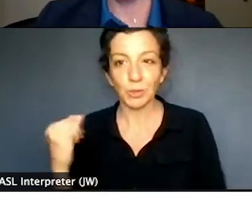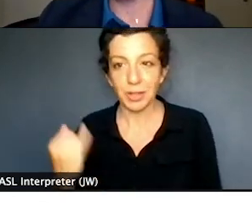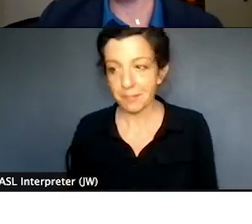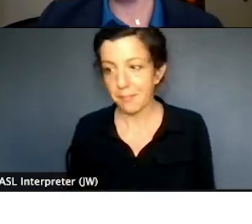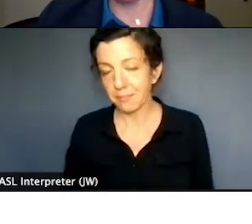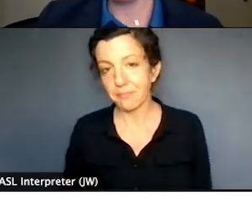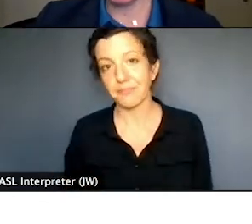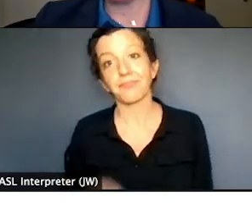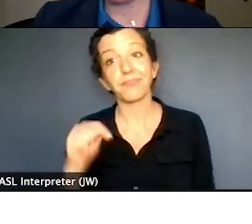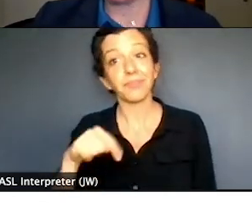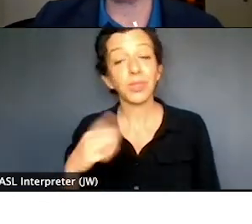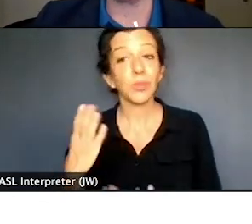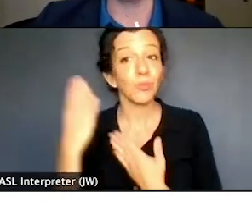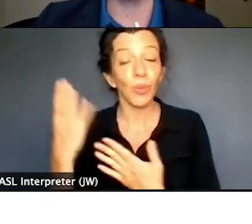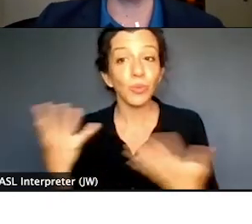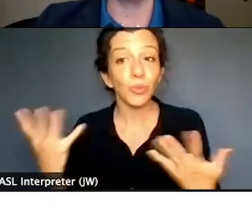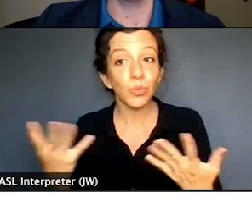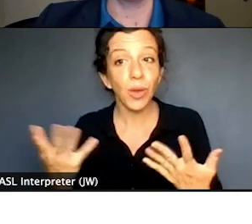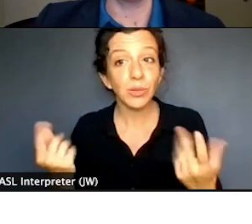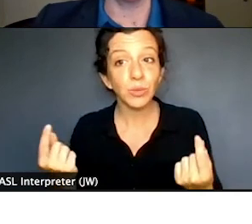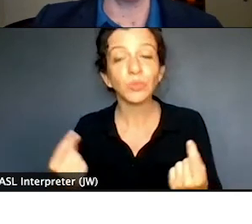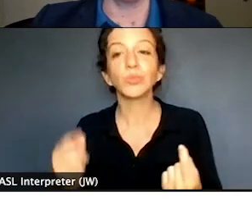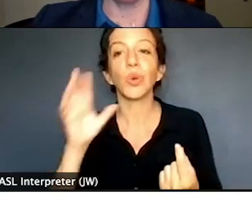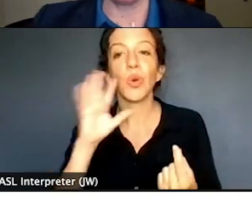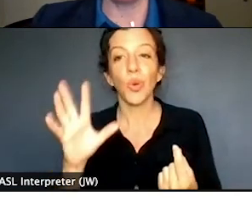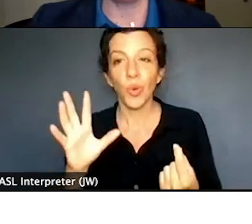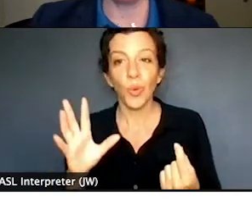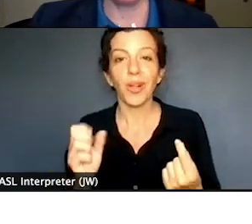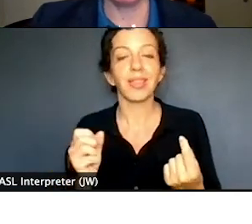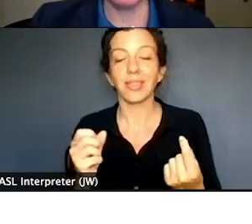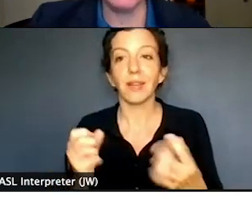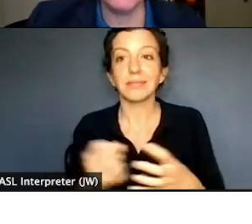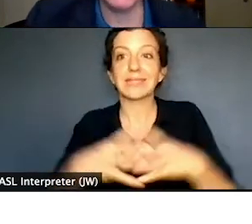and consumer privacy advocate. It's supported by the Peace and Freedom Party.